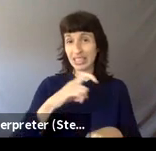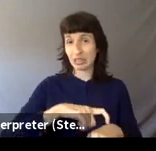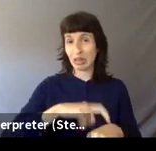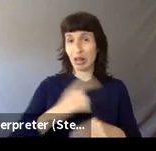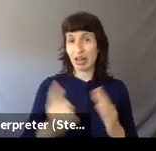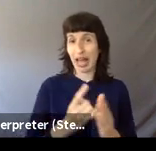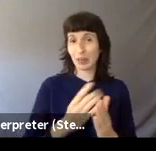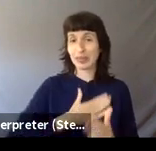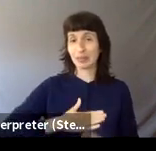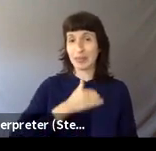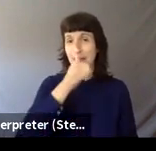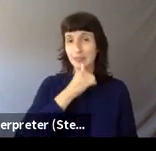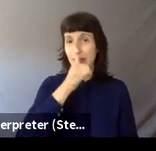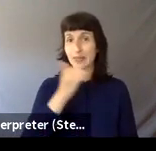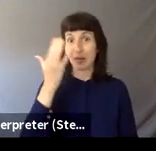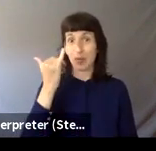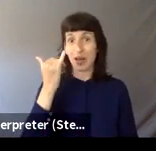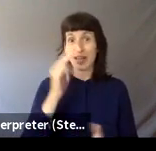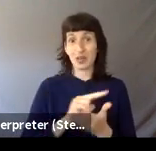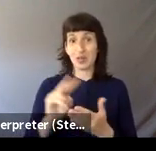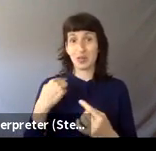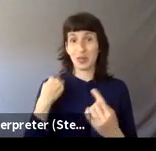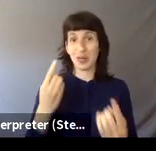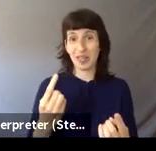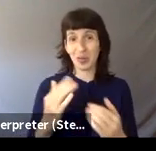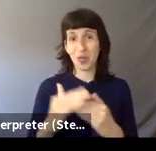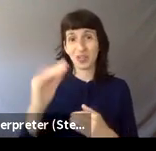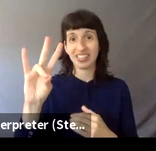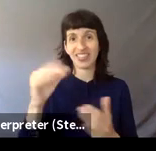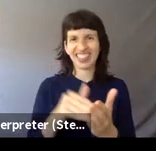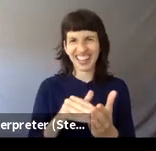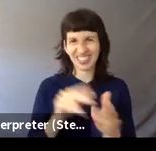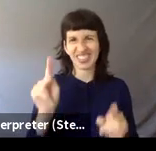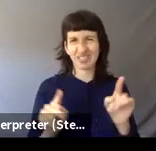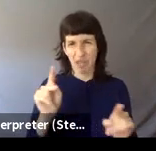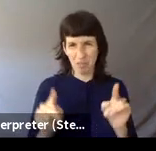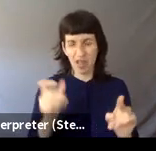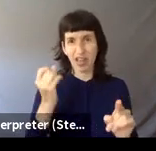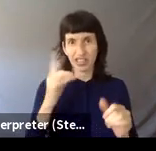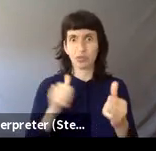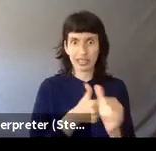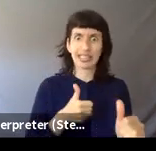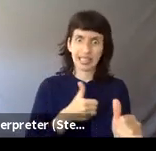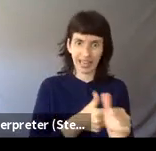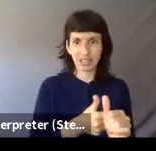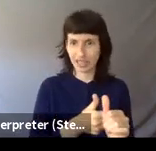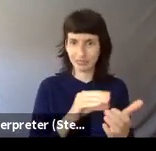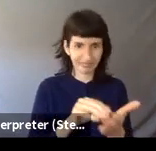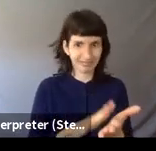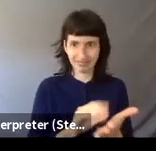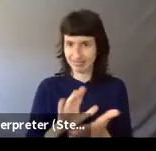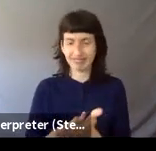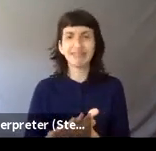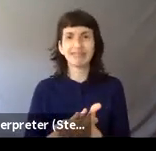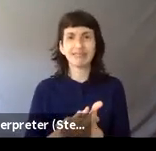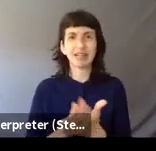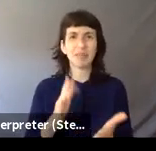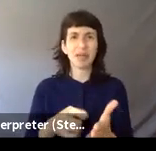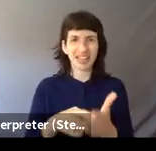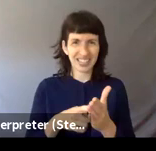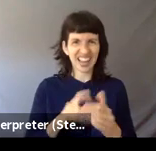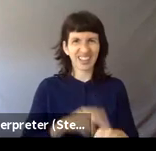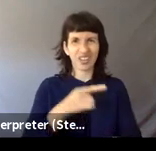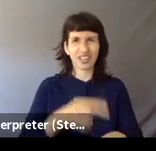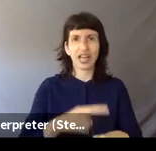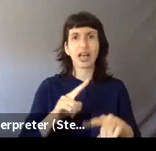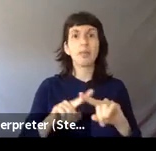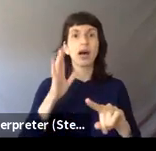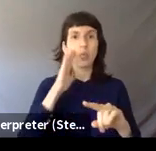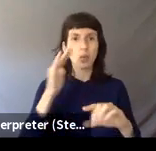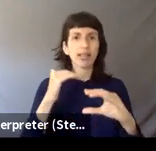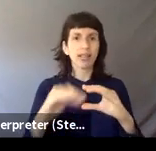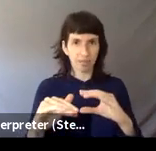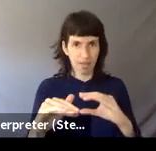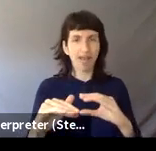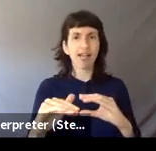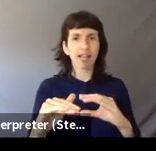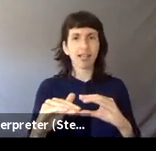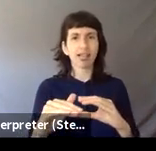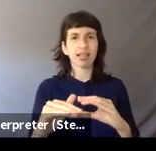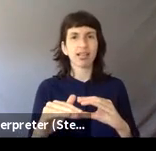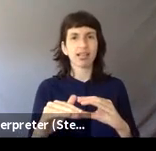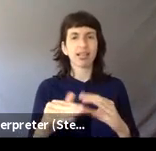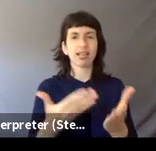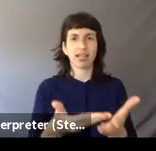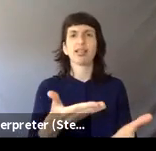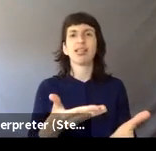bar, you can turn that on and off for yourself. Don't worry about attendance. The fact that you're here, your attendance is already done. Attendance will be pulled out of Zoom.